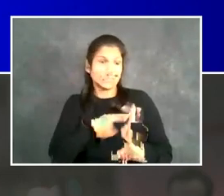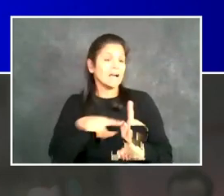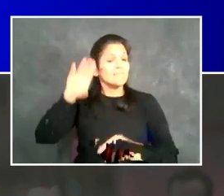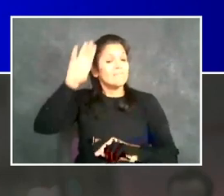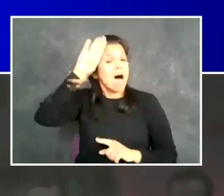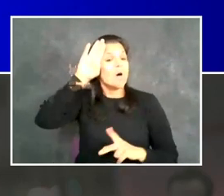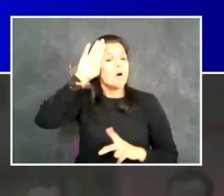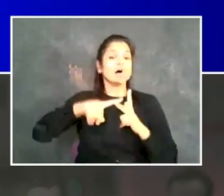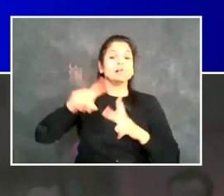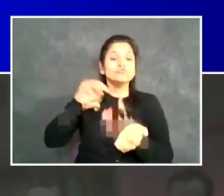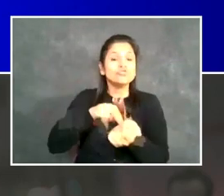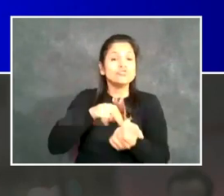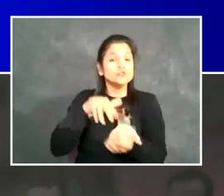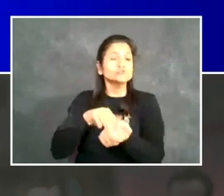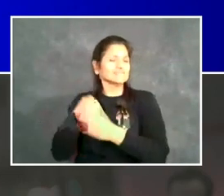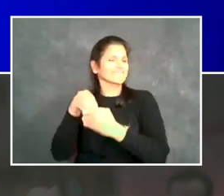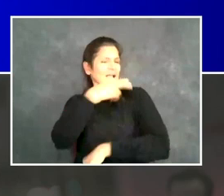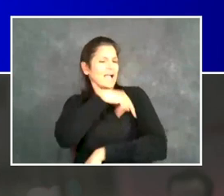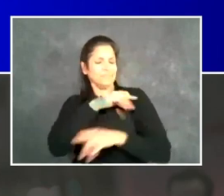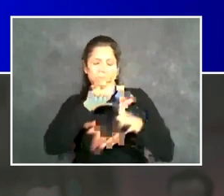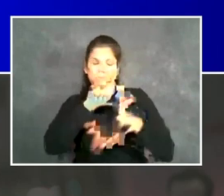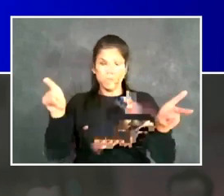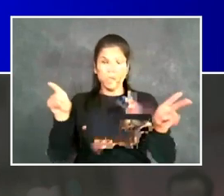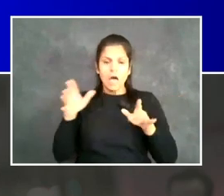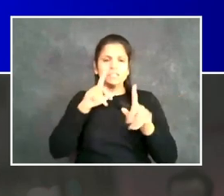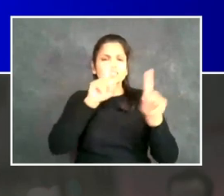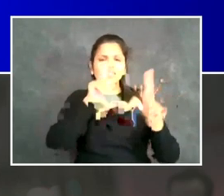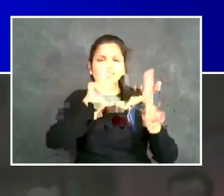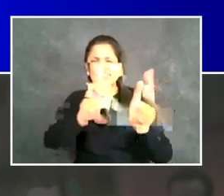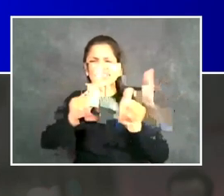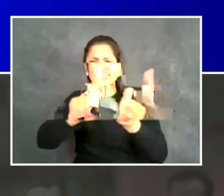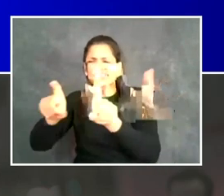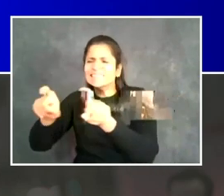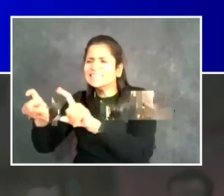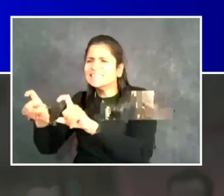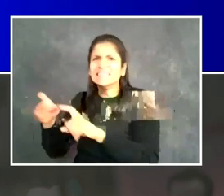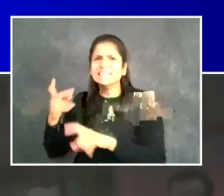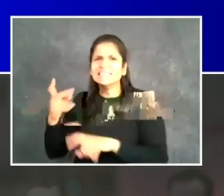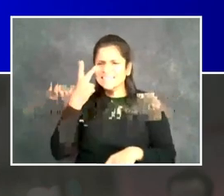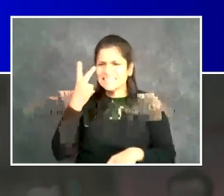FOR FREE. THE FEDERAL GOVERNMENT IS COVERING THE COST.